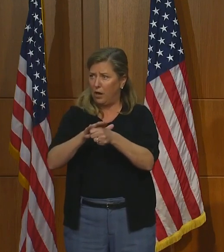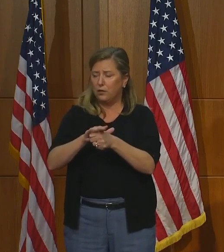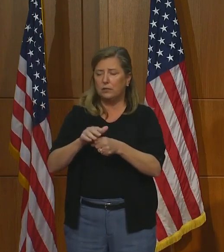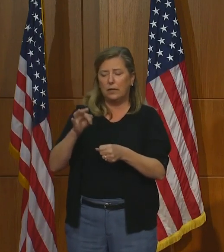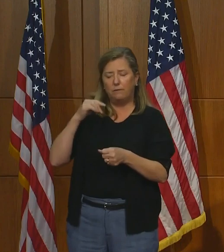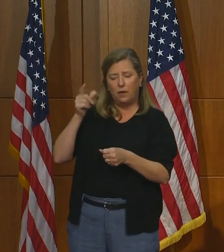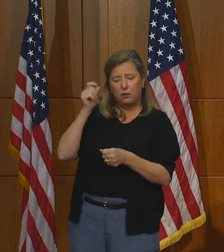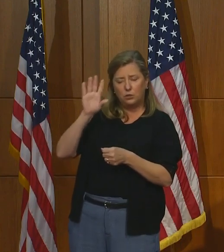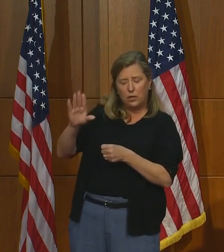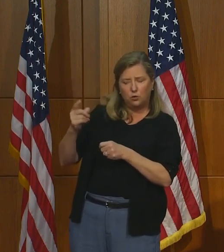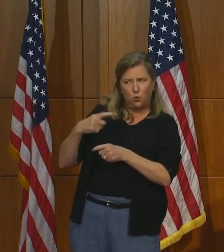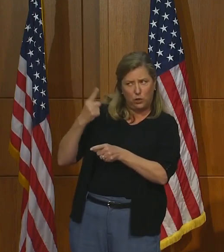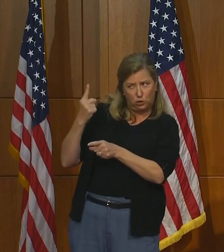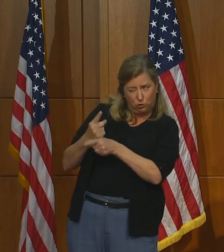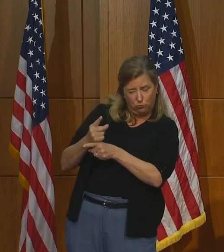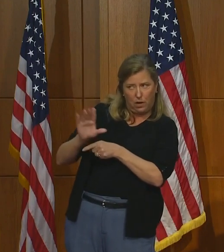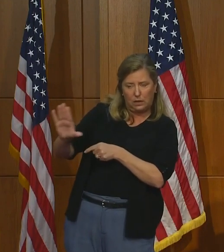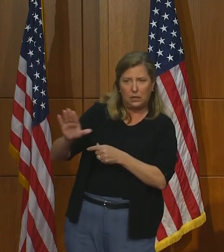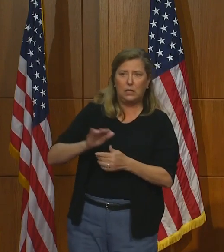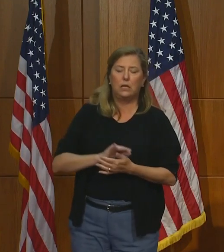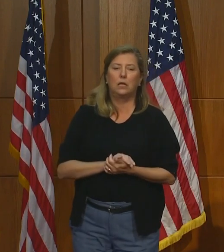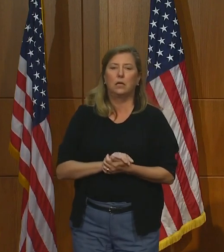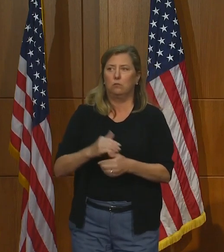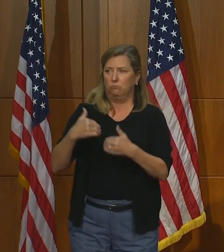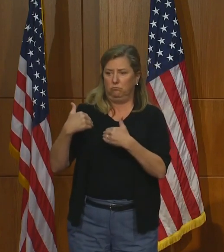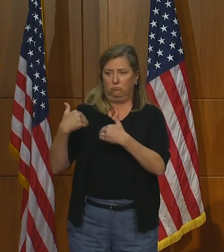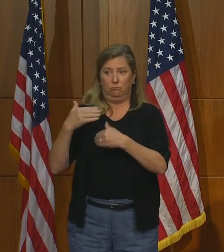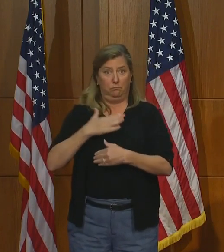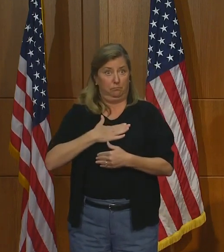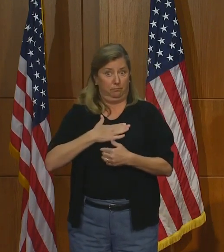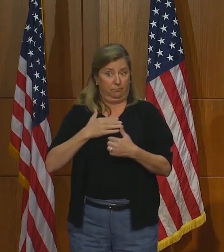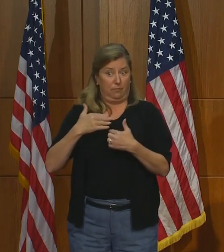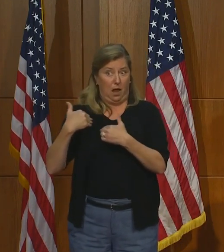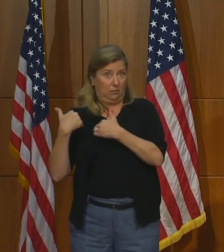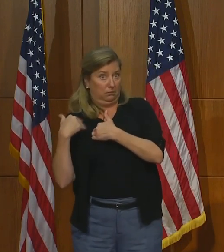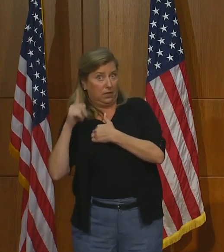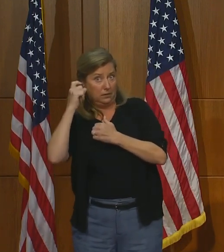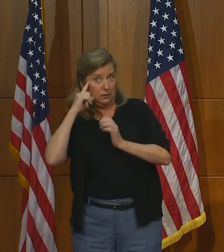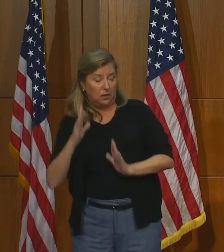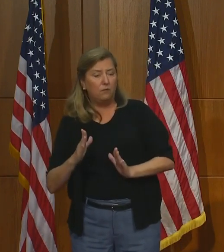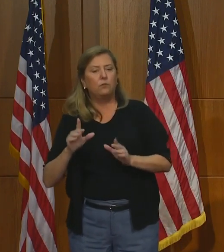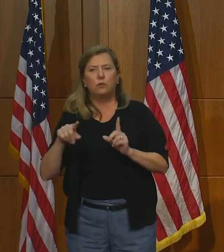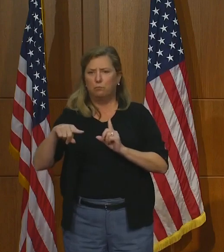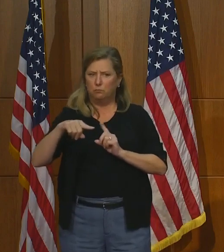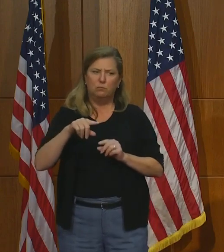DIFFERENT LOCALITIES AND- ROGER. IF I HEARD YOUR QUESTION